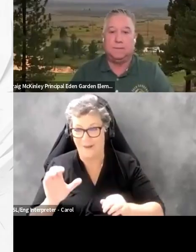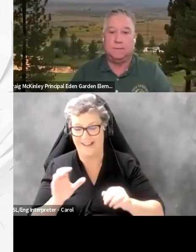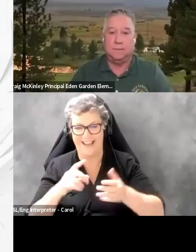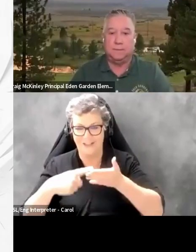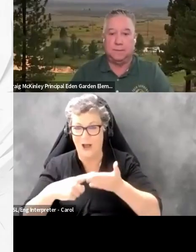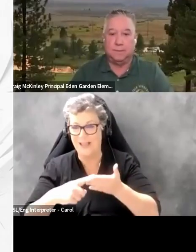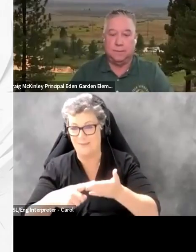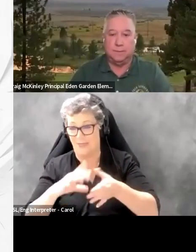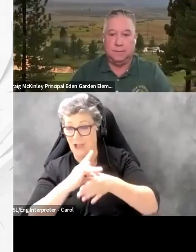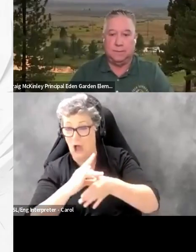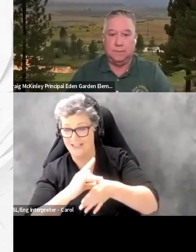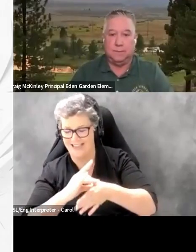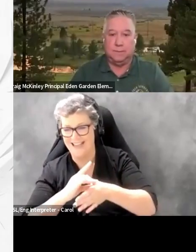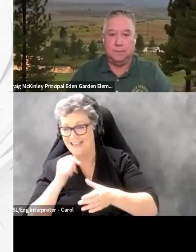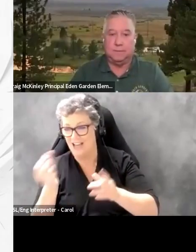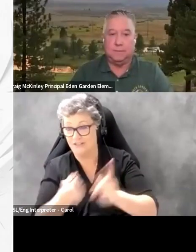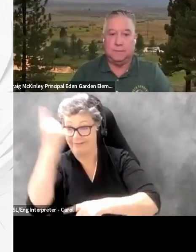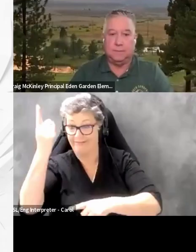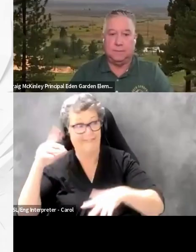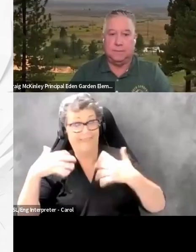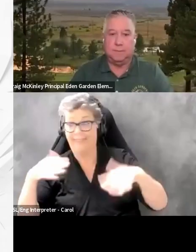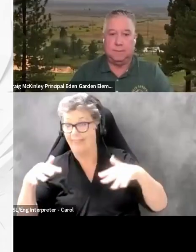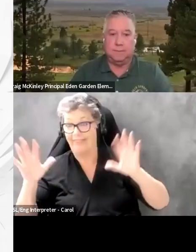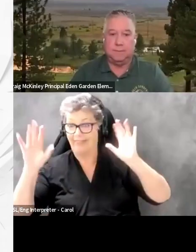the the content. It's not just like you know what to do yesterday or you know Saturday at